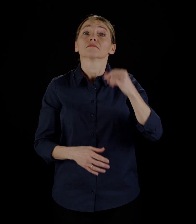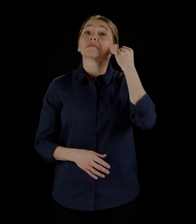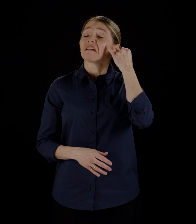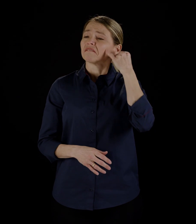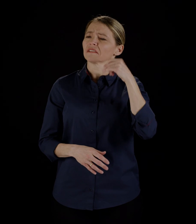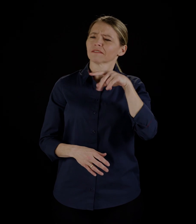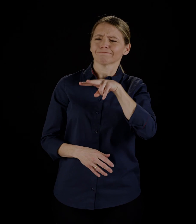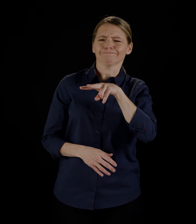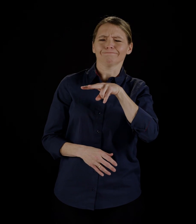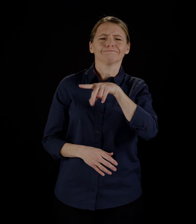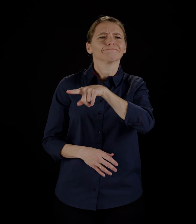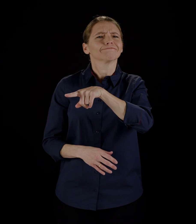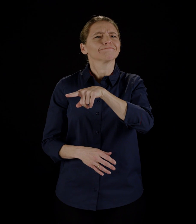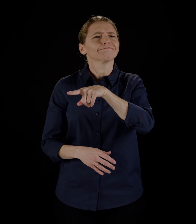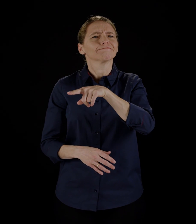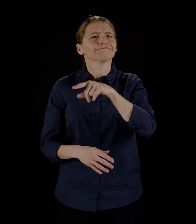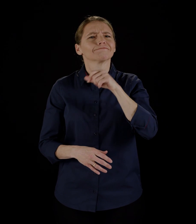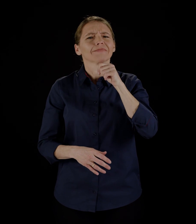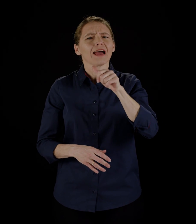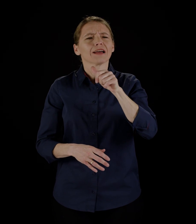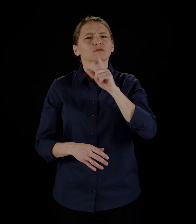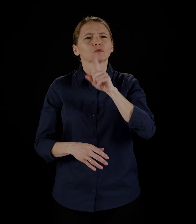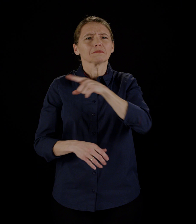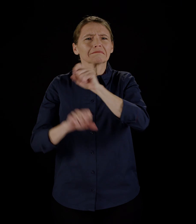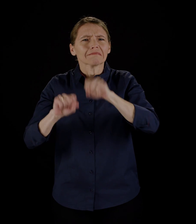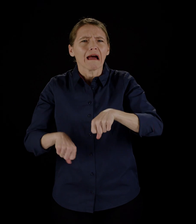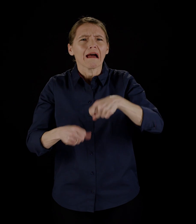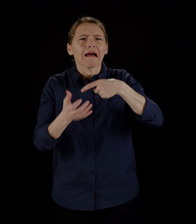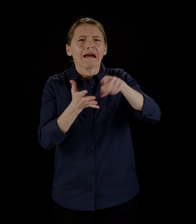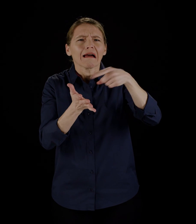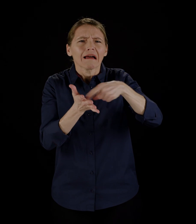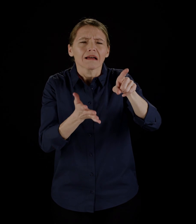on their credit score, a Security Deposit may be required.